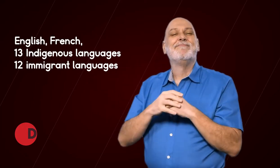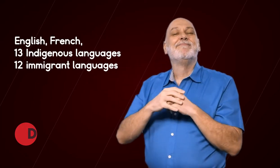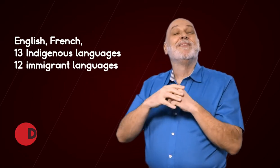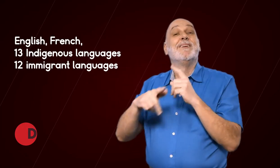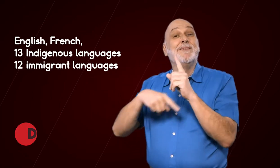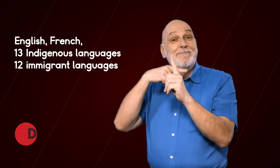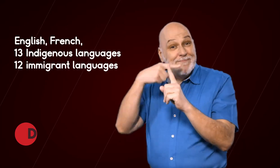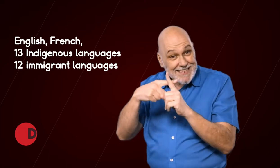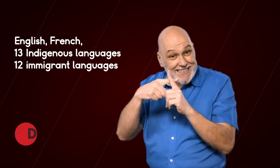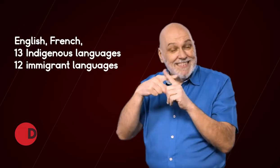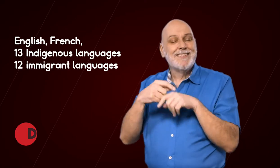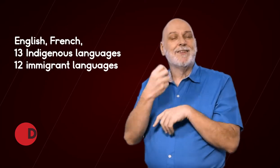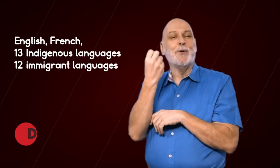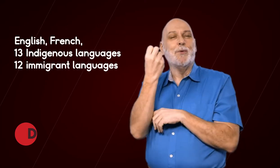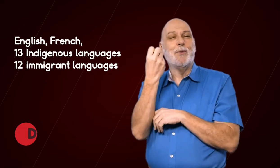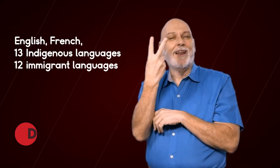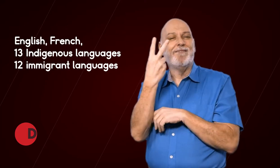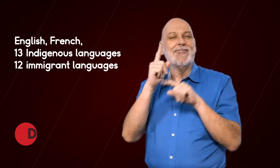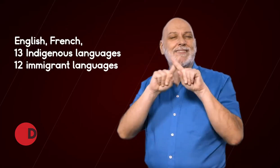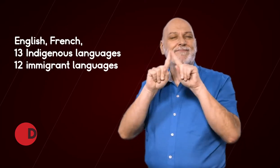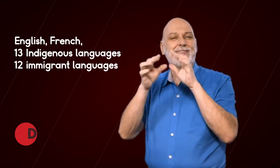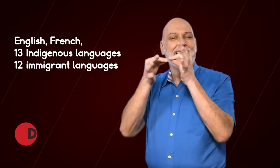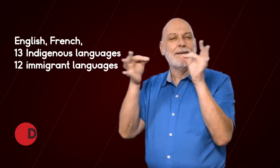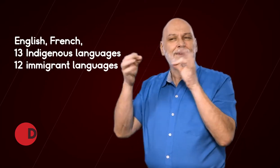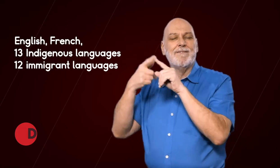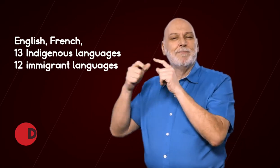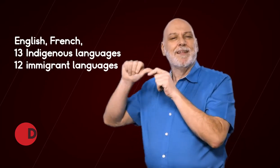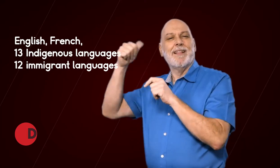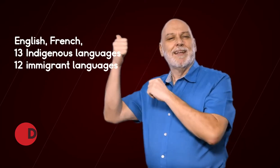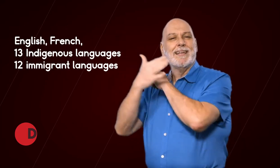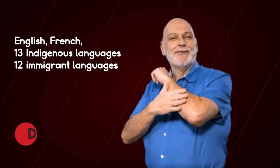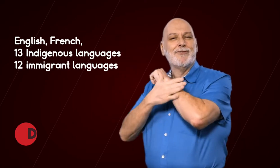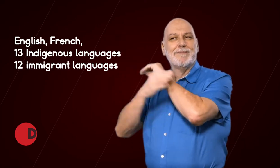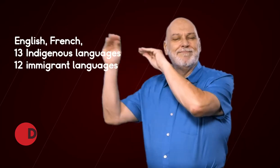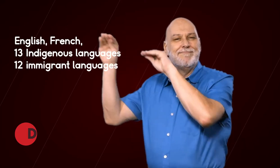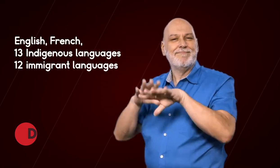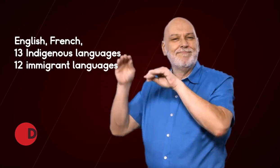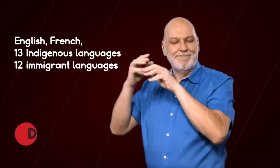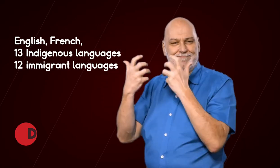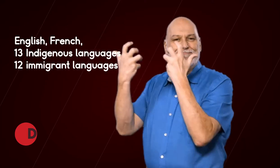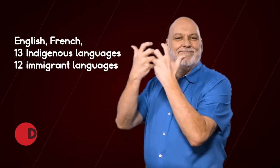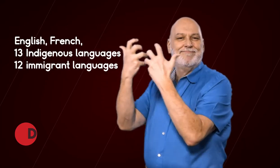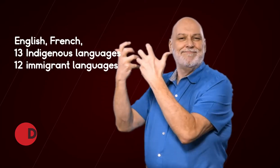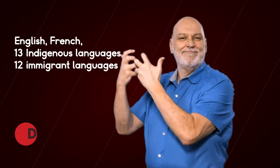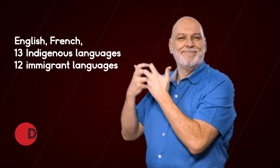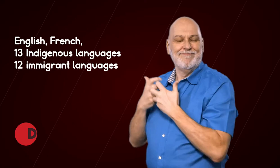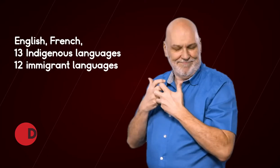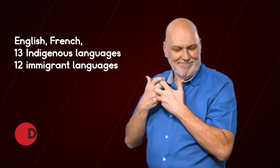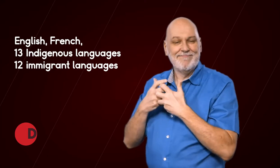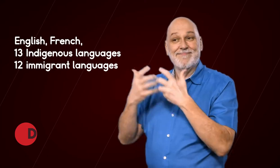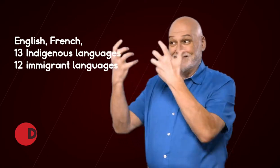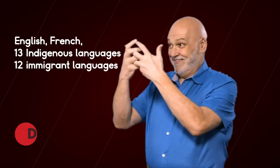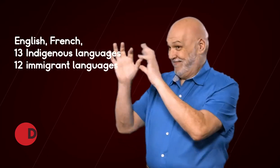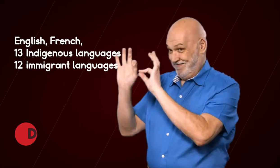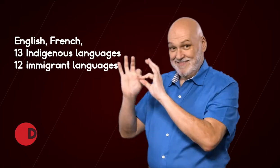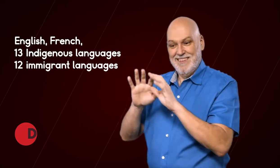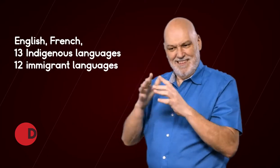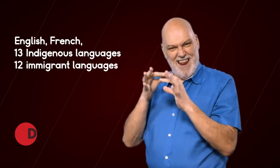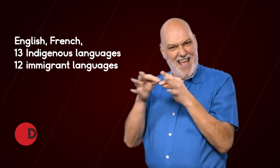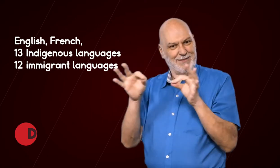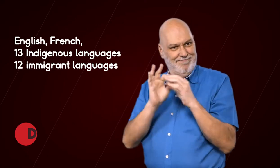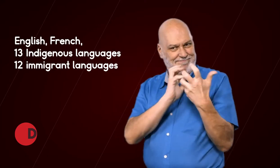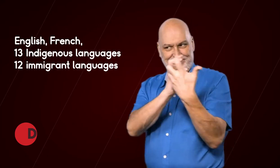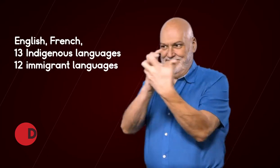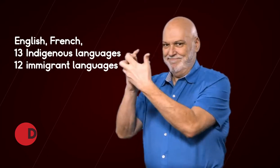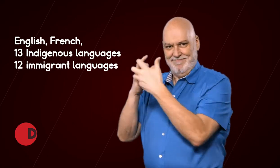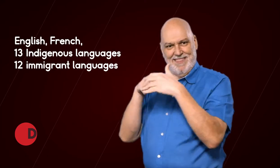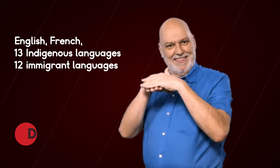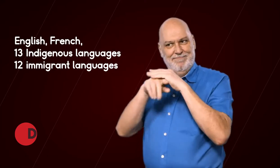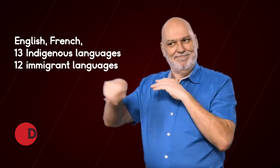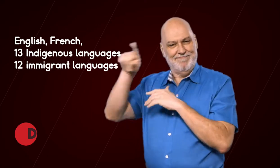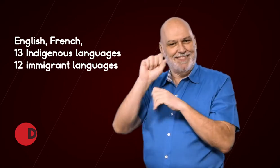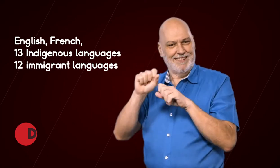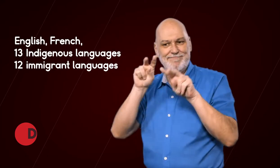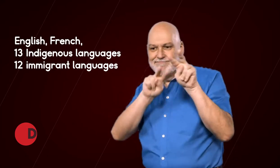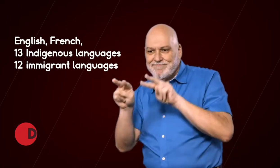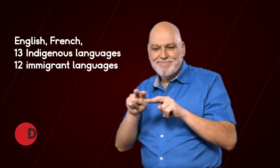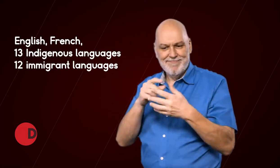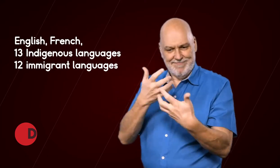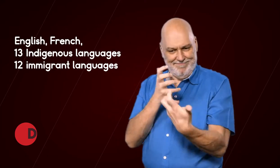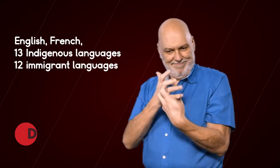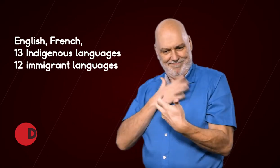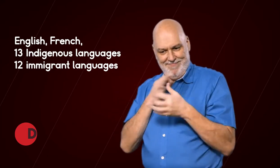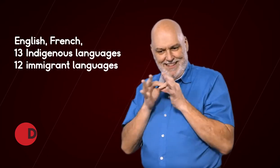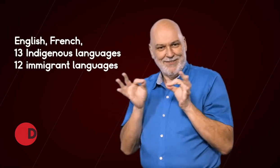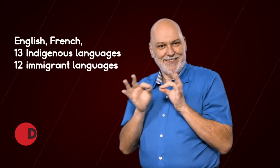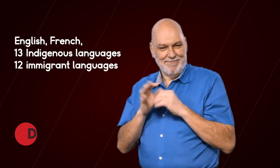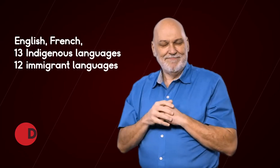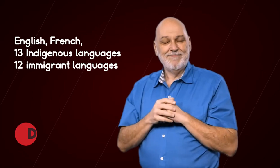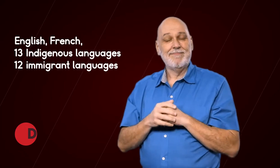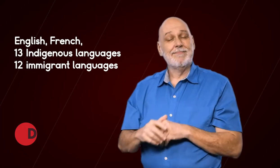13 Indigenous languages and 12 immigrant languages.